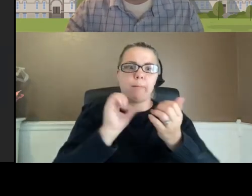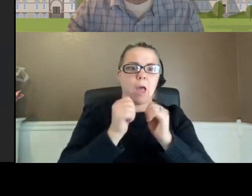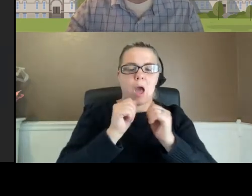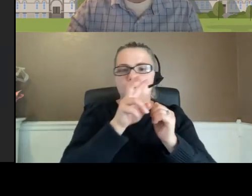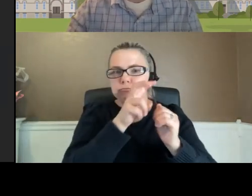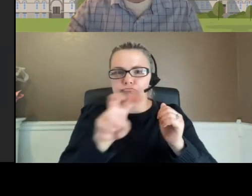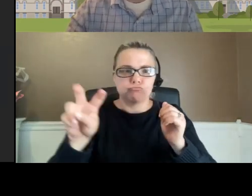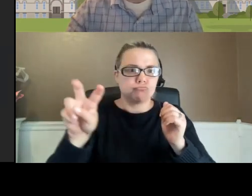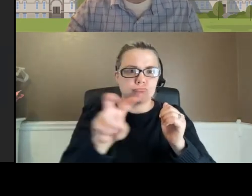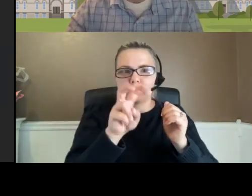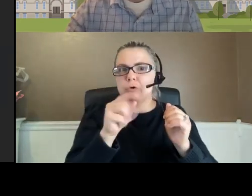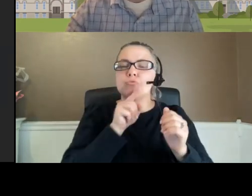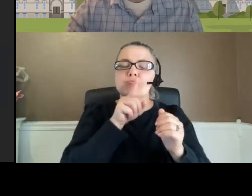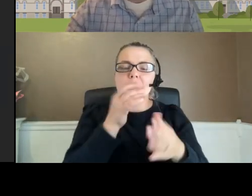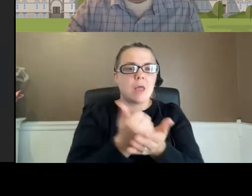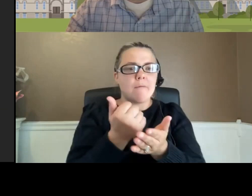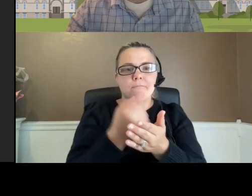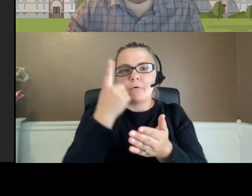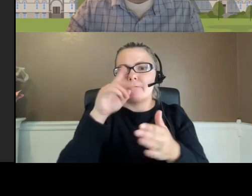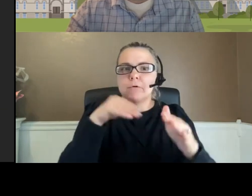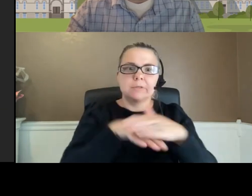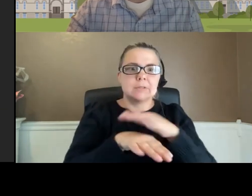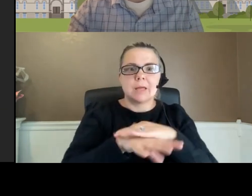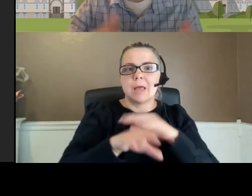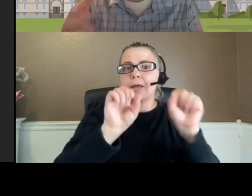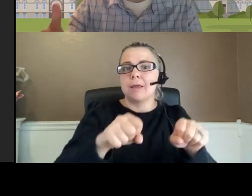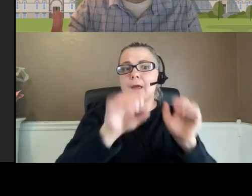helpful for accessibility. You can also identify headings in the page. The main